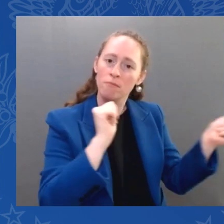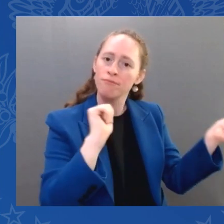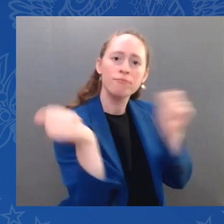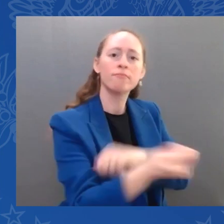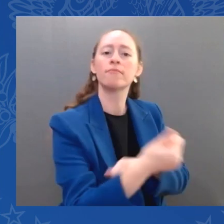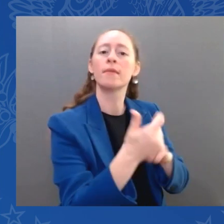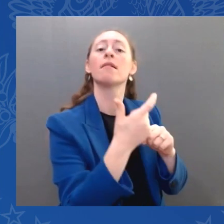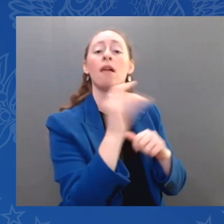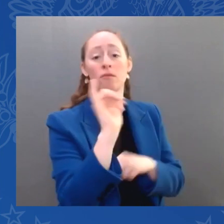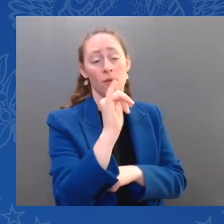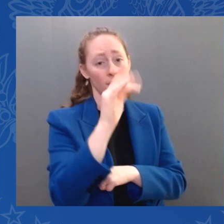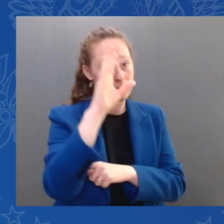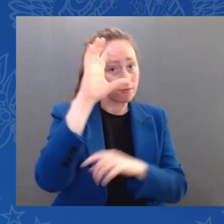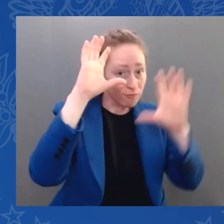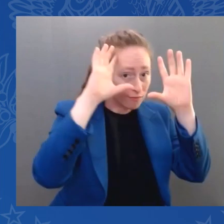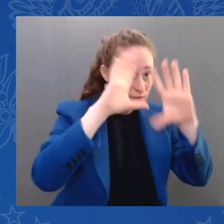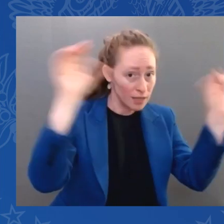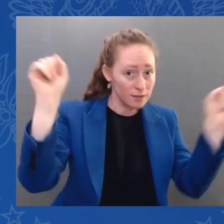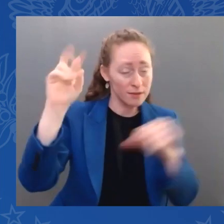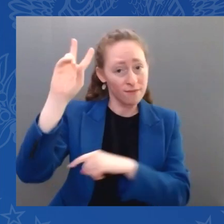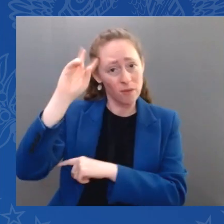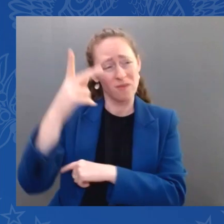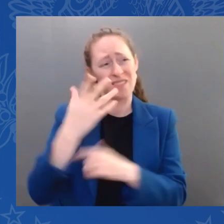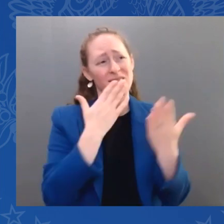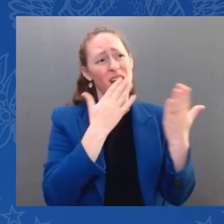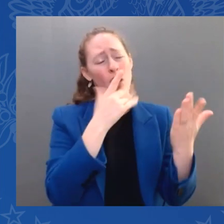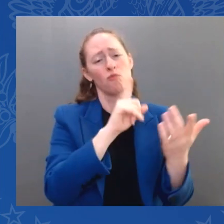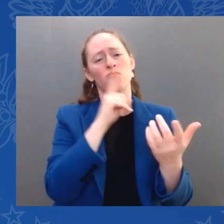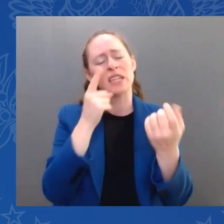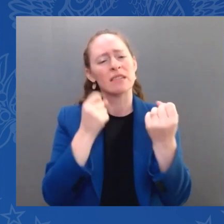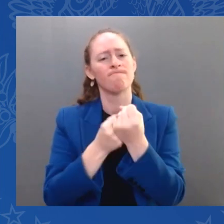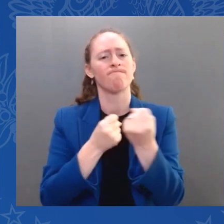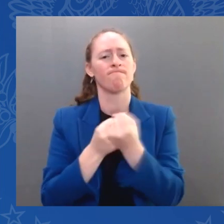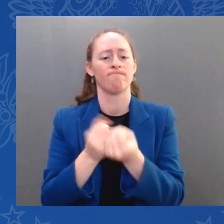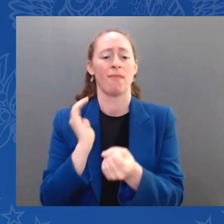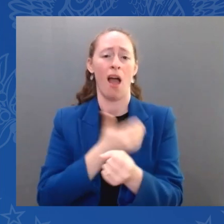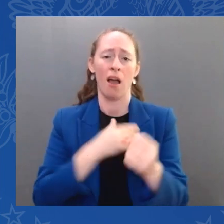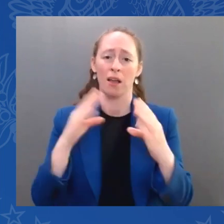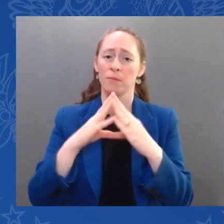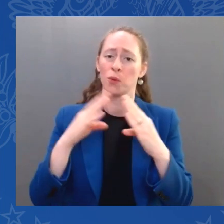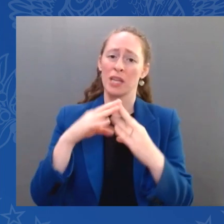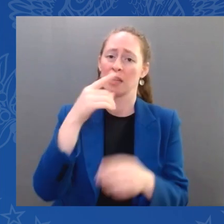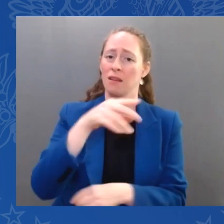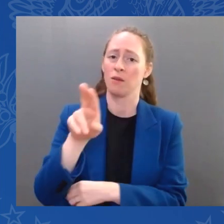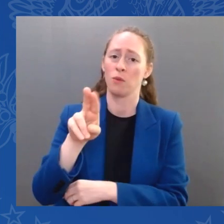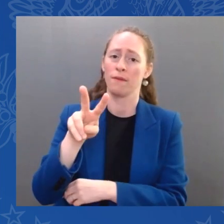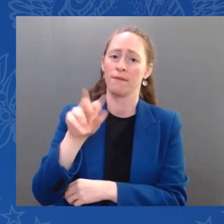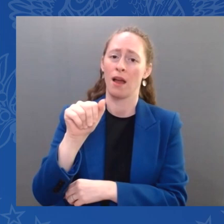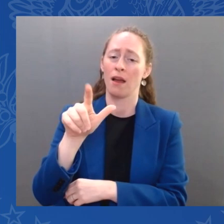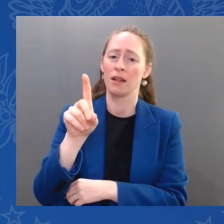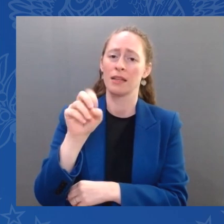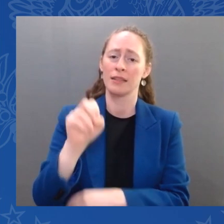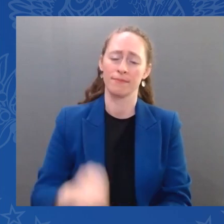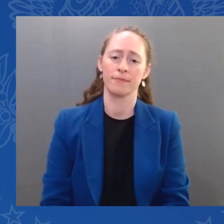I invite everyone to move forward from the start of the change. So allow all of our children to make it to the end of our fight,